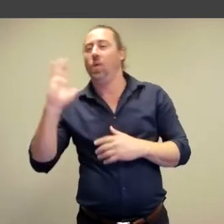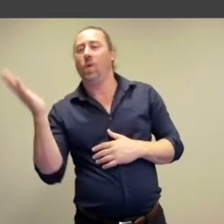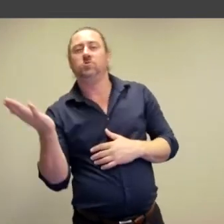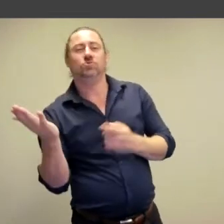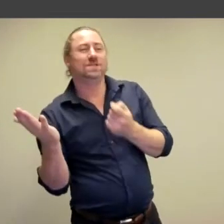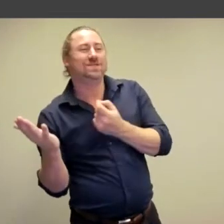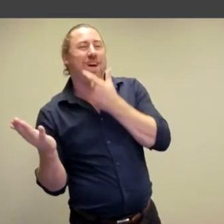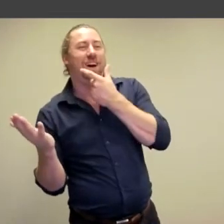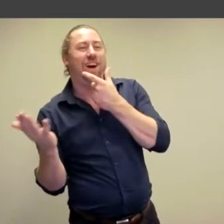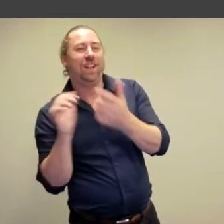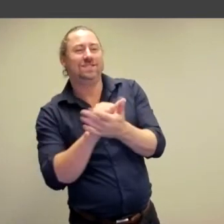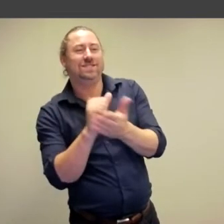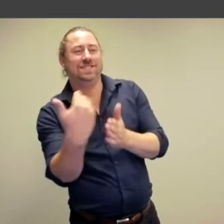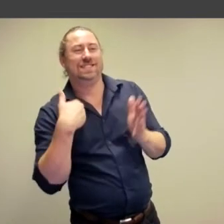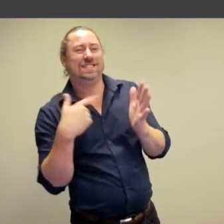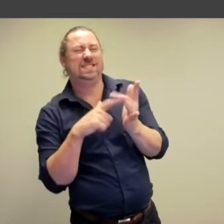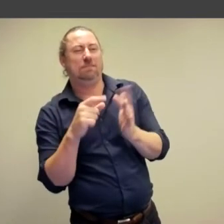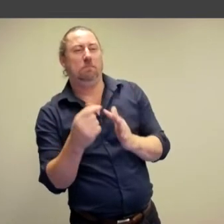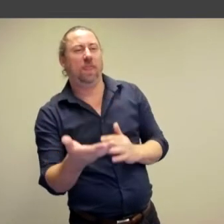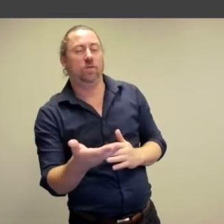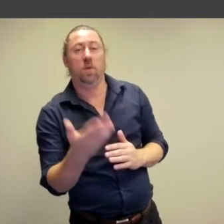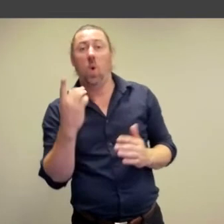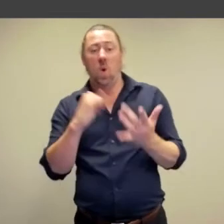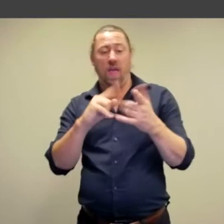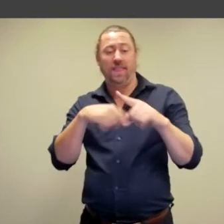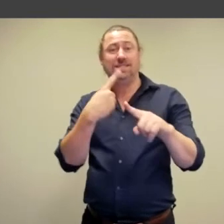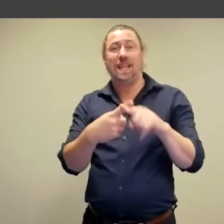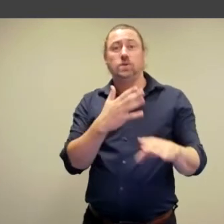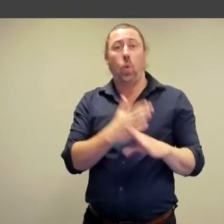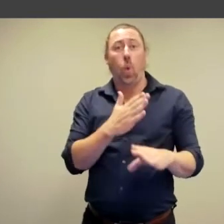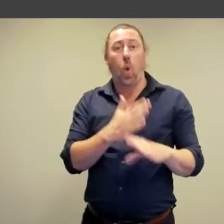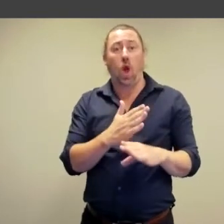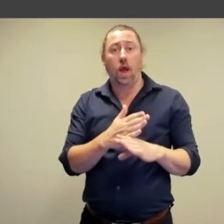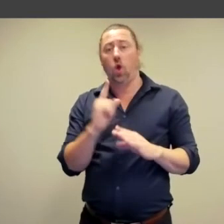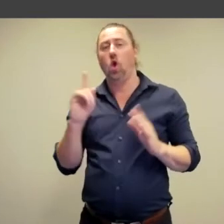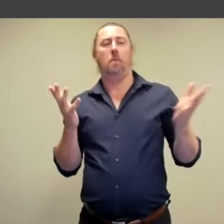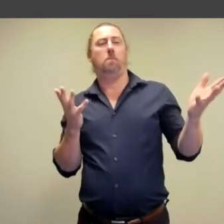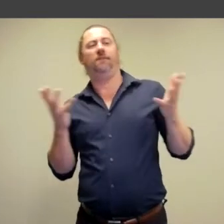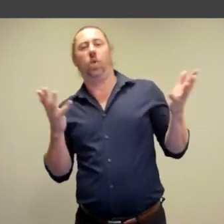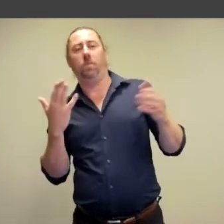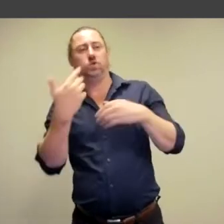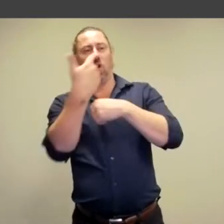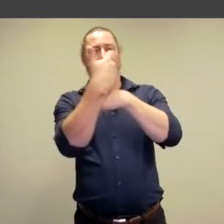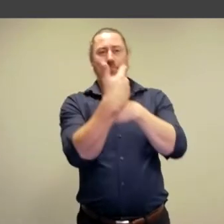for a tip through to the sex worker